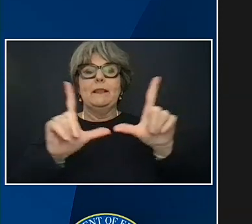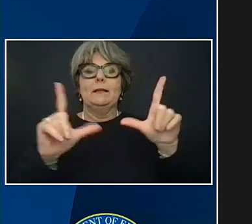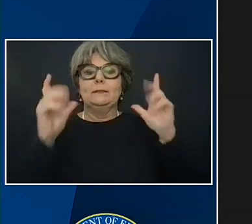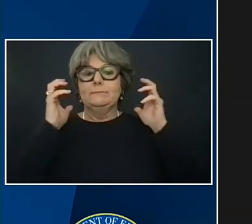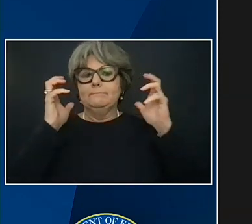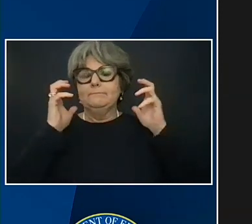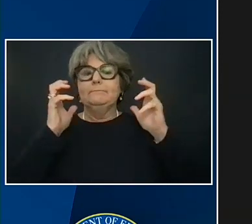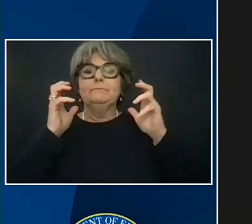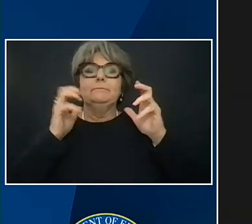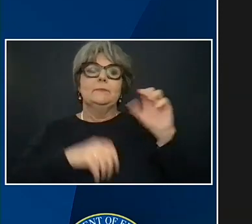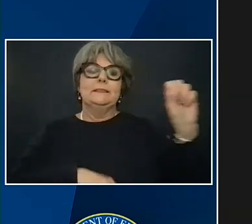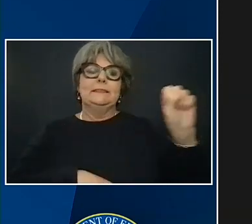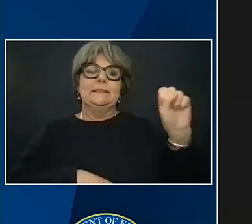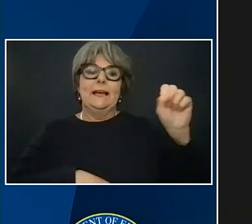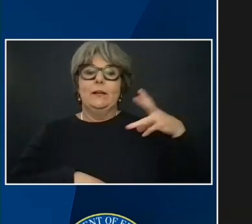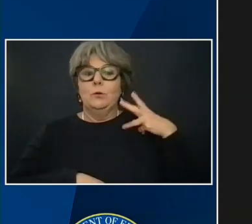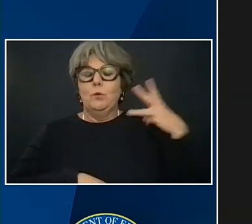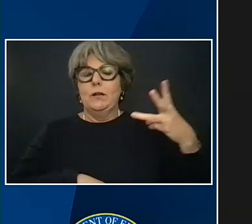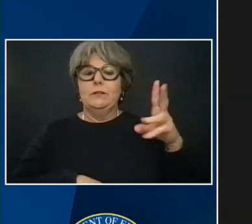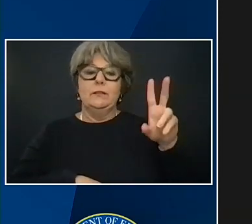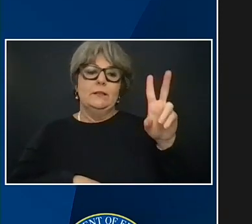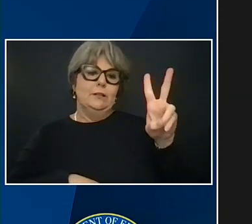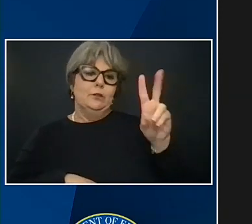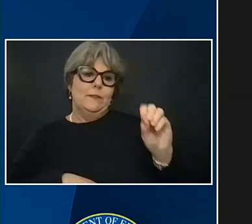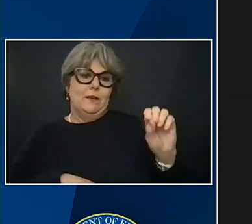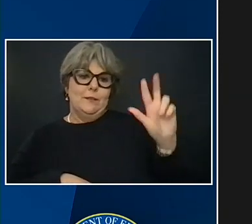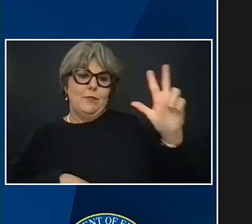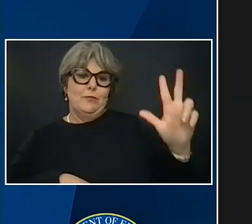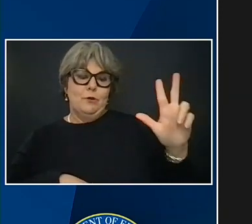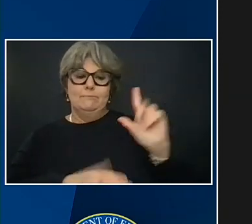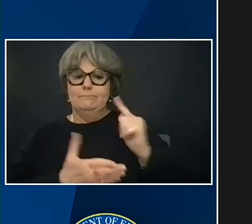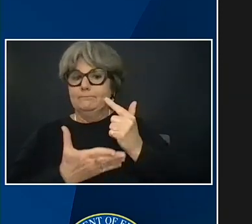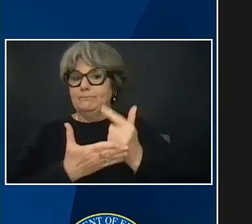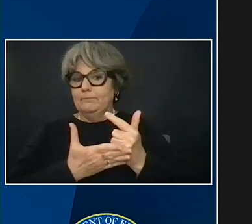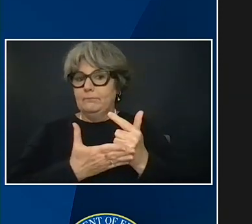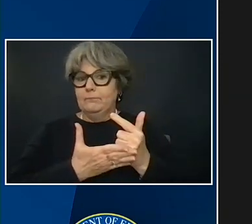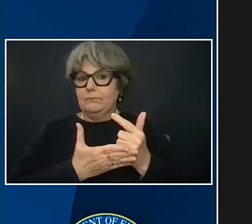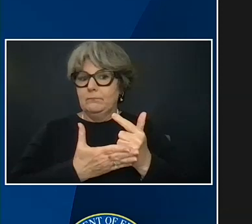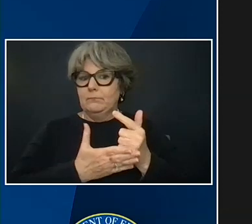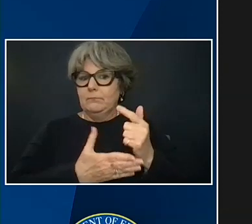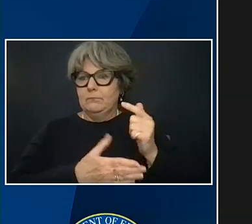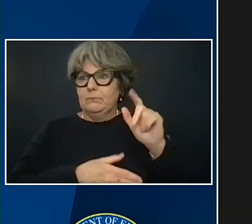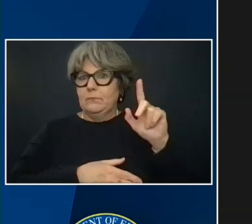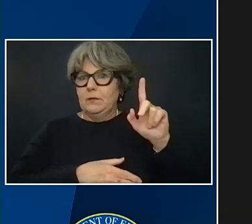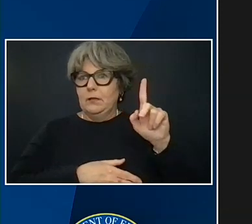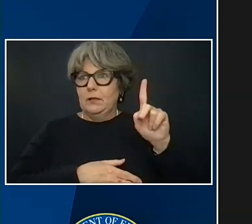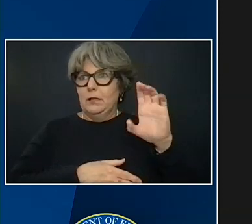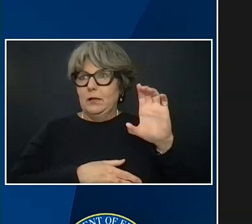Washington, in 2003, graduating cum laude with a BFA from Emerson College prior to